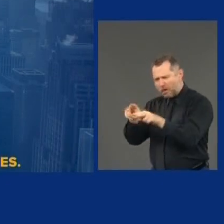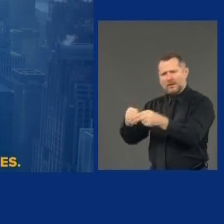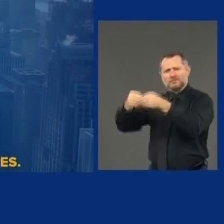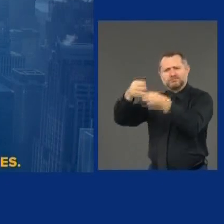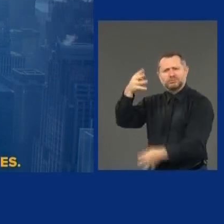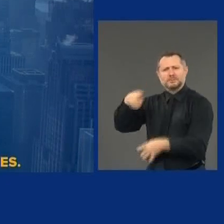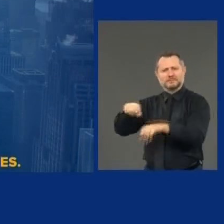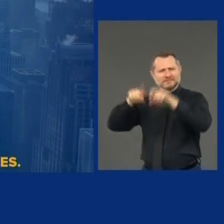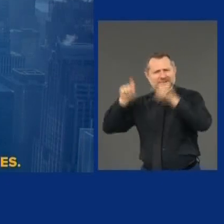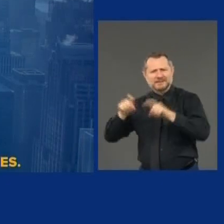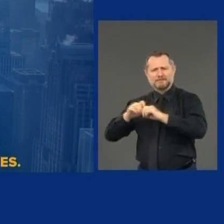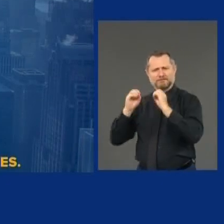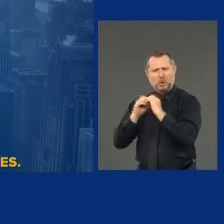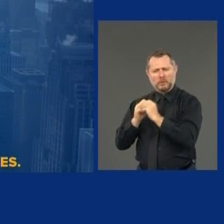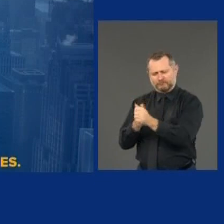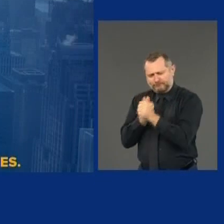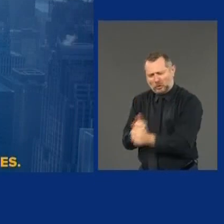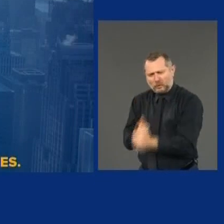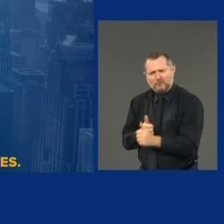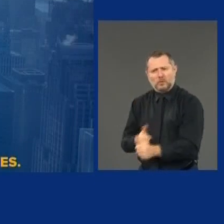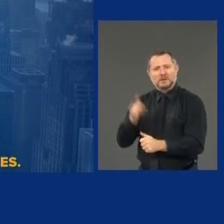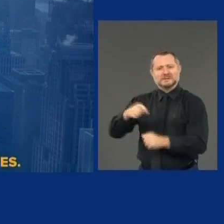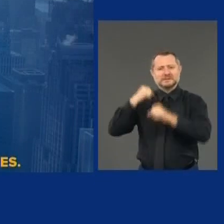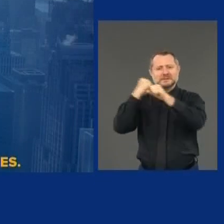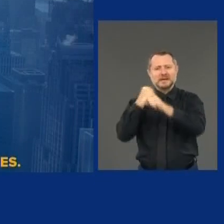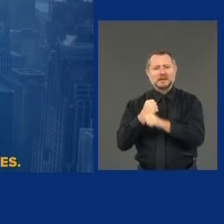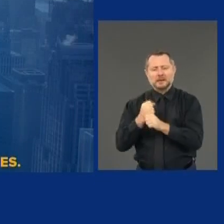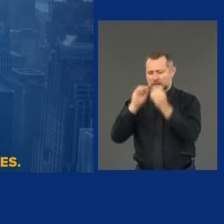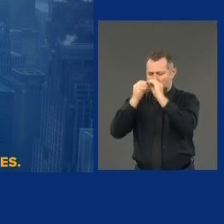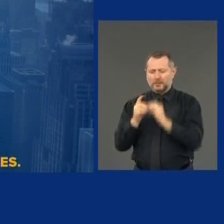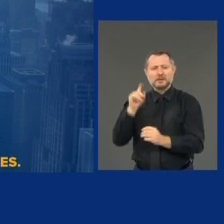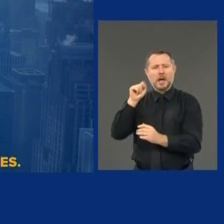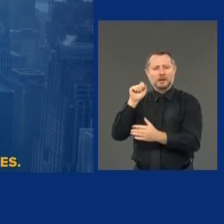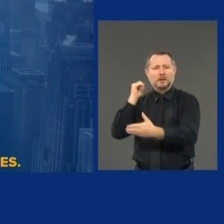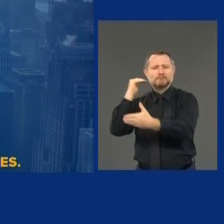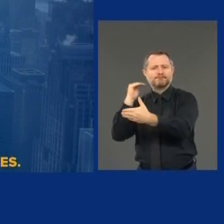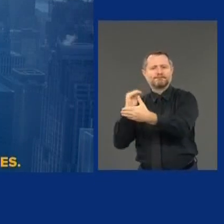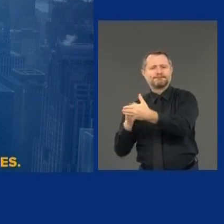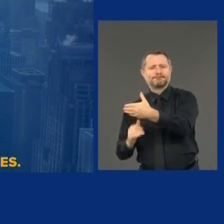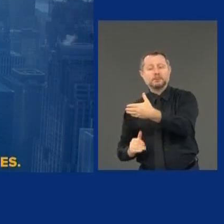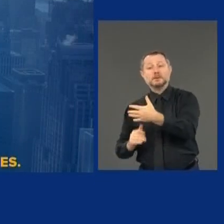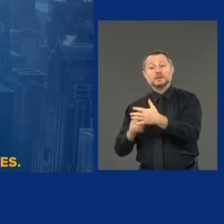NUMBERS. WE'RE DOING MORE TESTING. WE HAVE MORE REPORTS FROM THE HOSPITALS. SO, WE'VE BEEN FOLLOWING THE